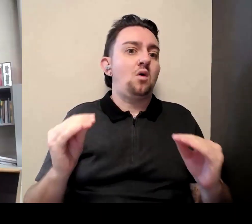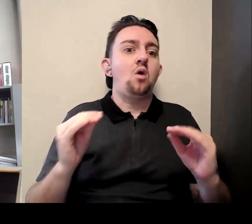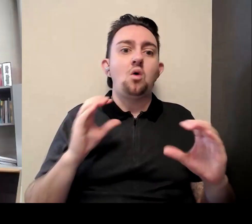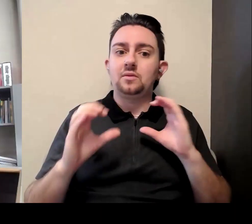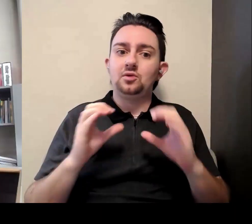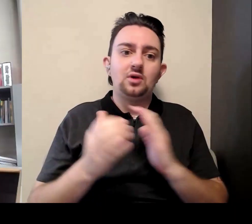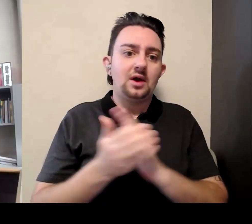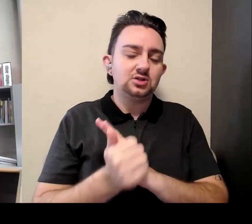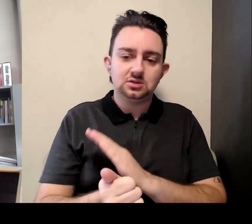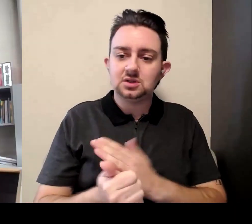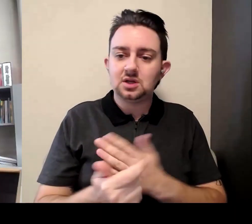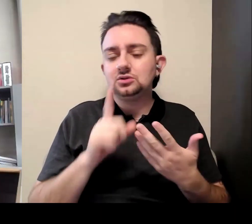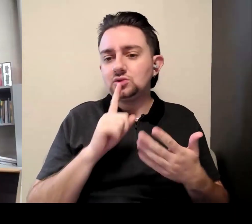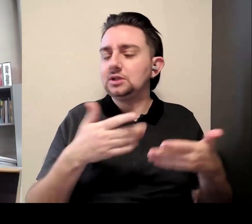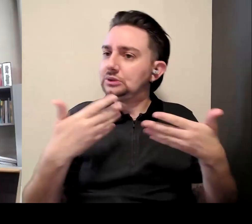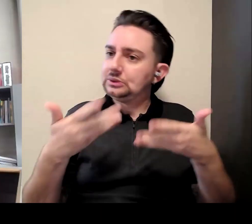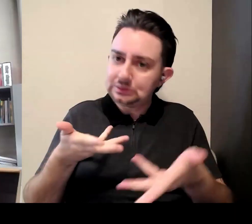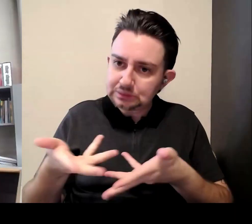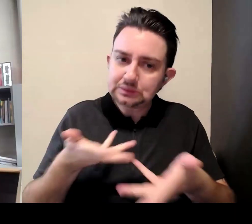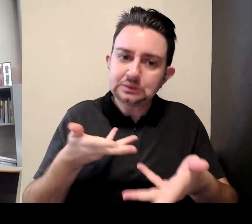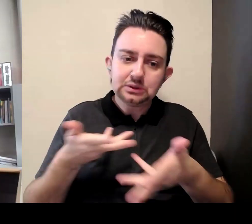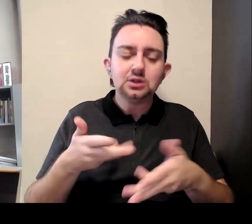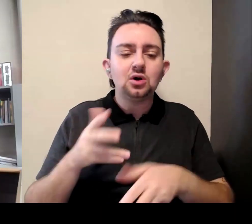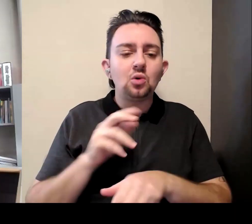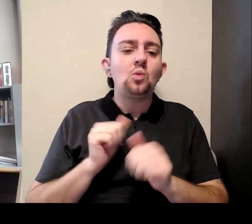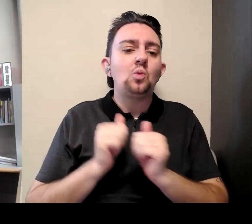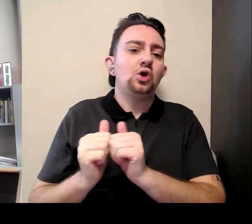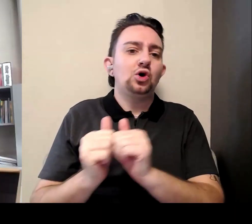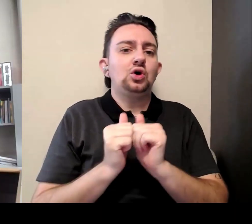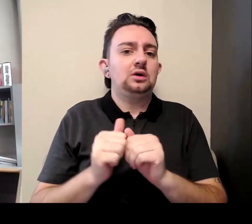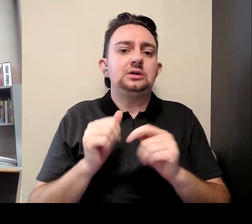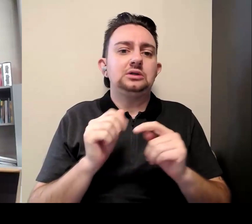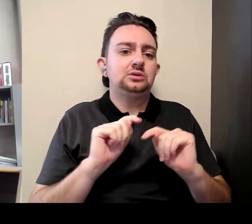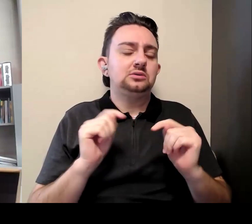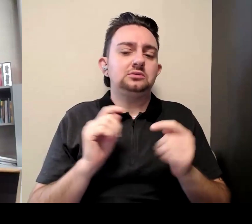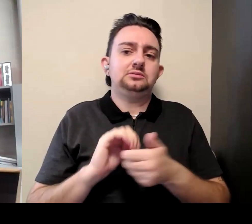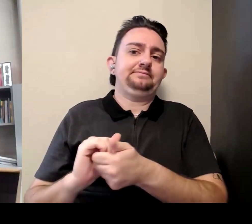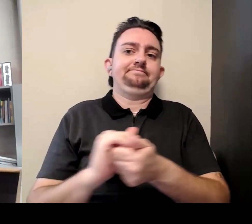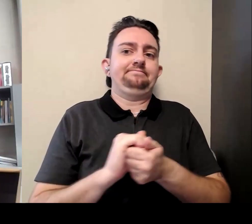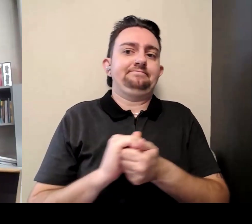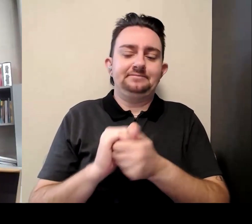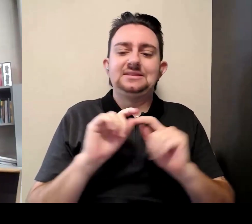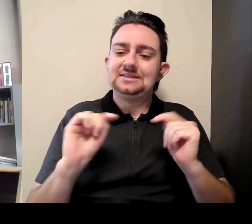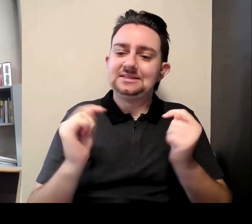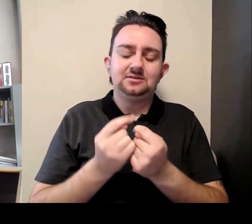And so we really had to work together as a team to figure out what she needed and break that down throughout her day.